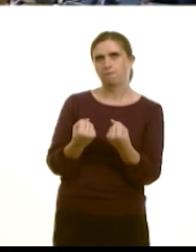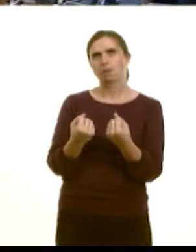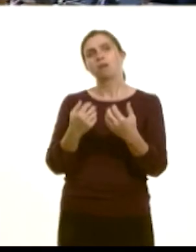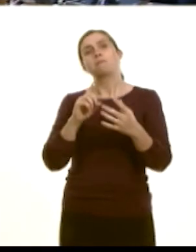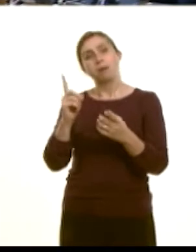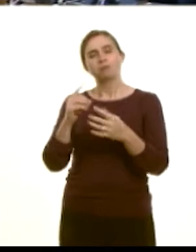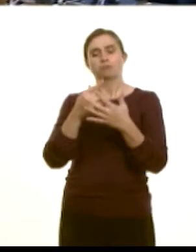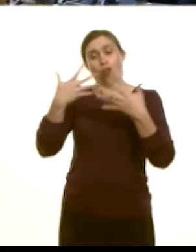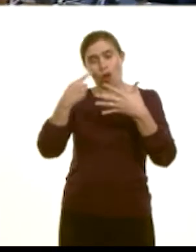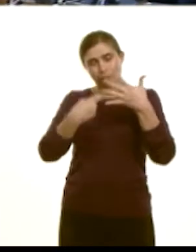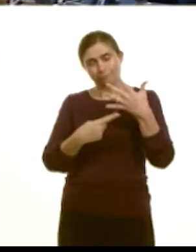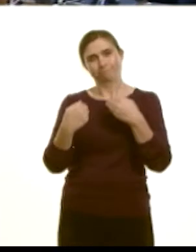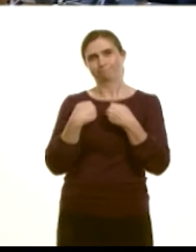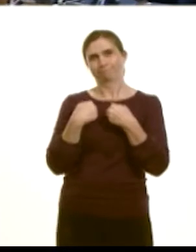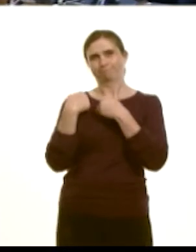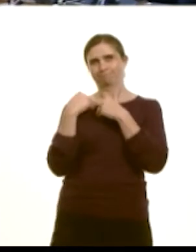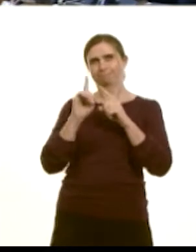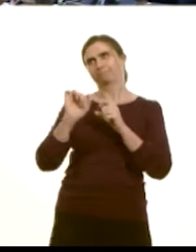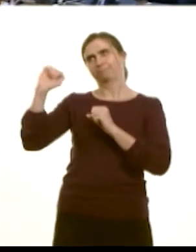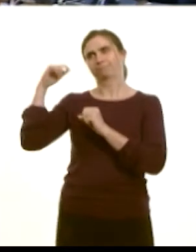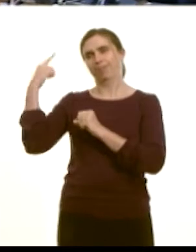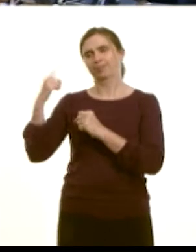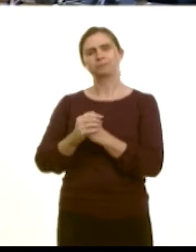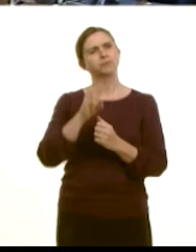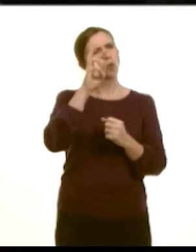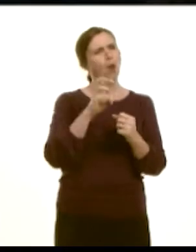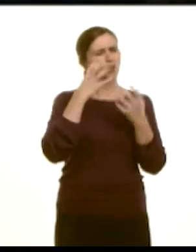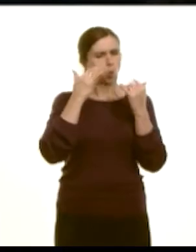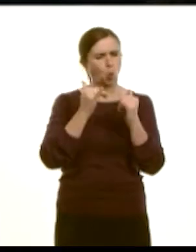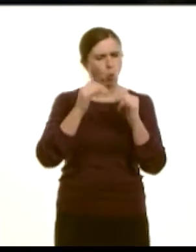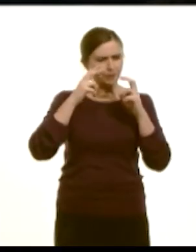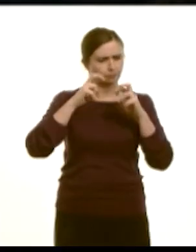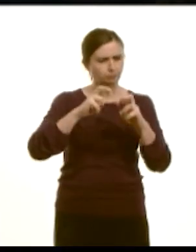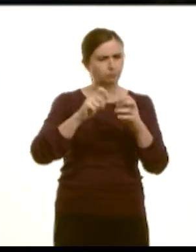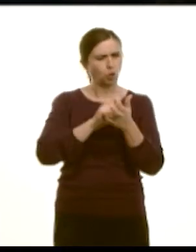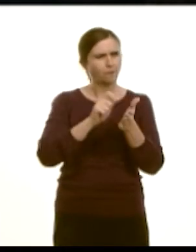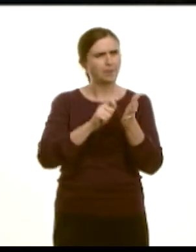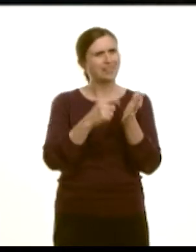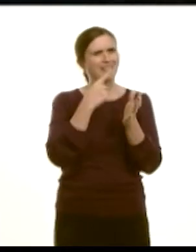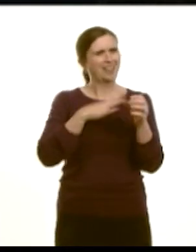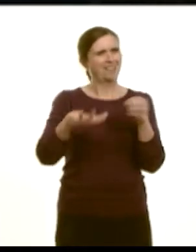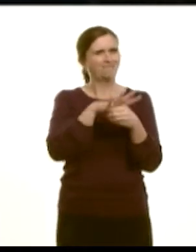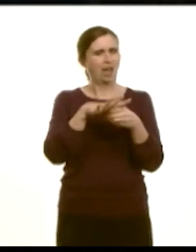Janet Finch-Saunders: Thank you, First Minister. According to the Wales Audit Office environmental health services are becoming unstable in Wales,